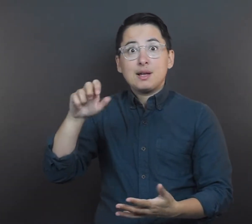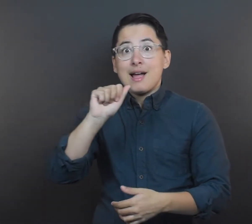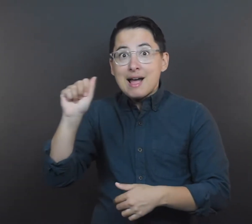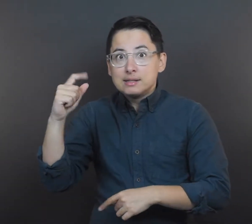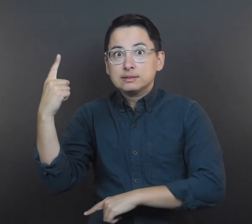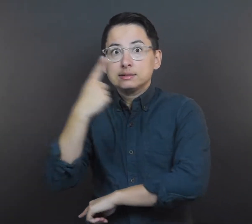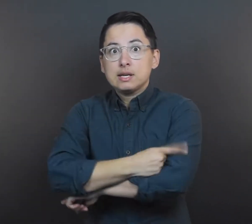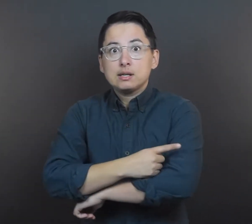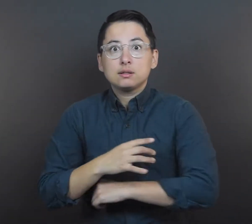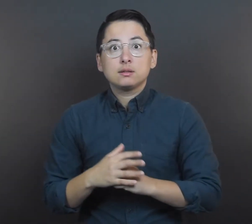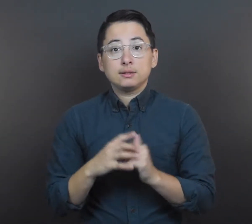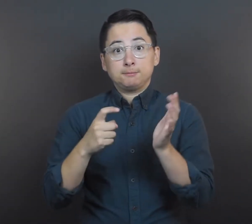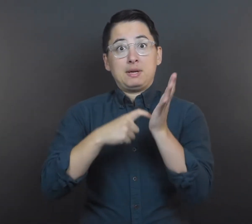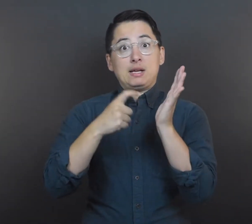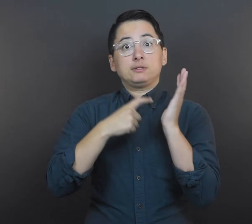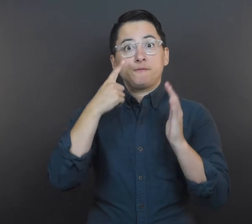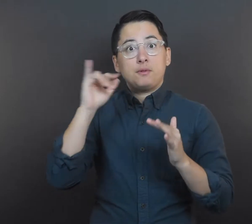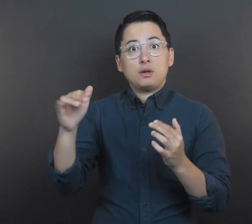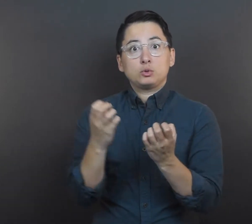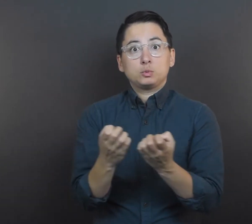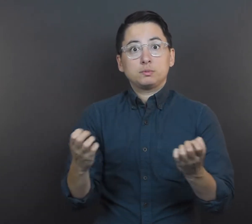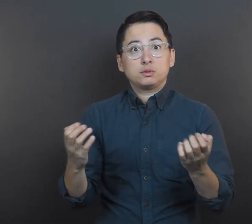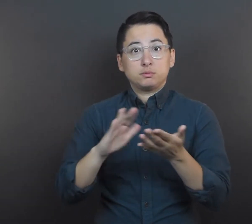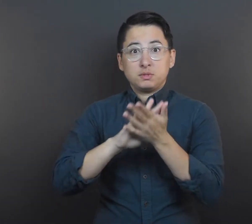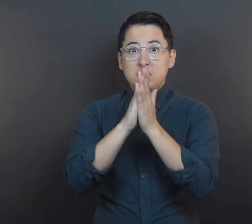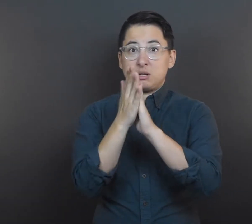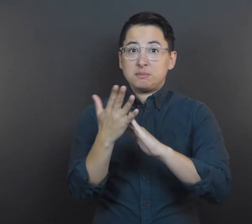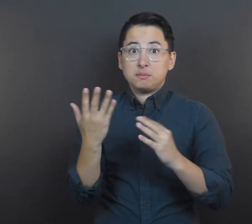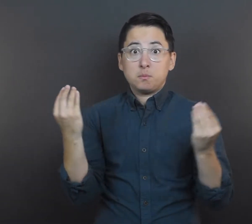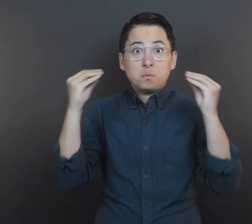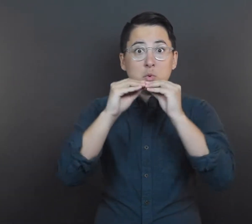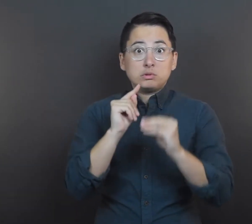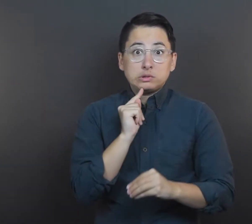screeners, go through piles of PPE a day.